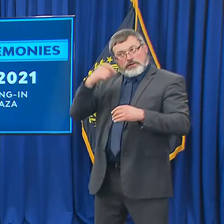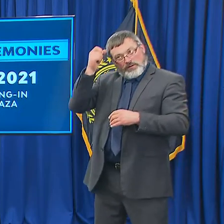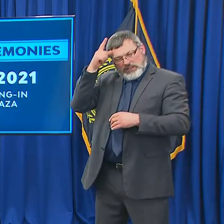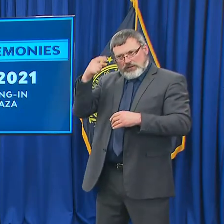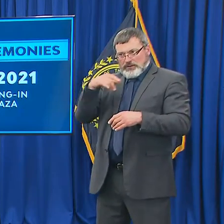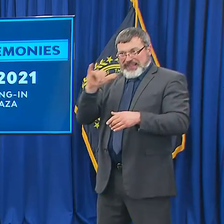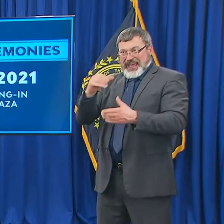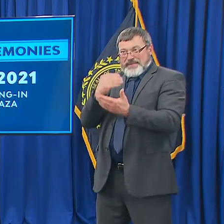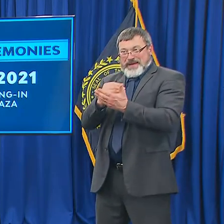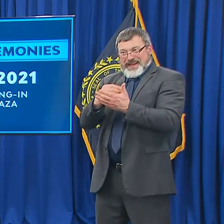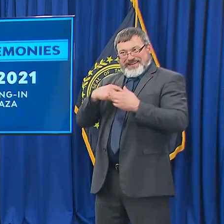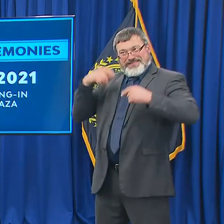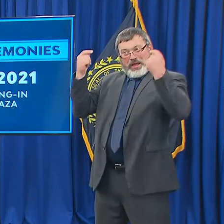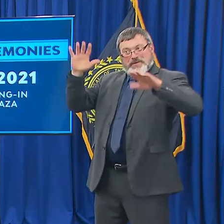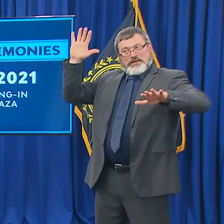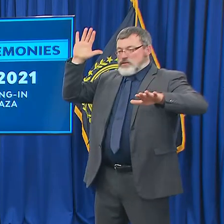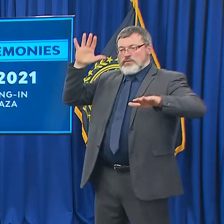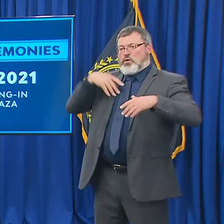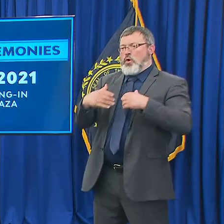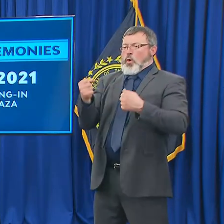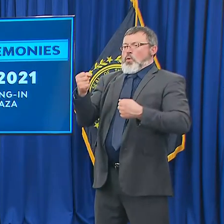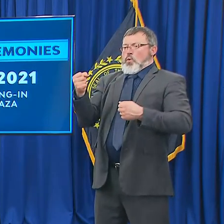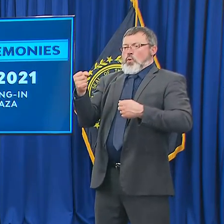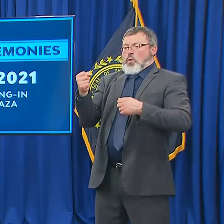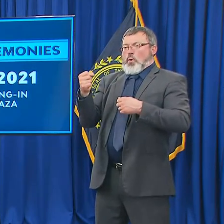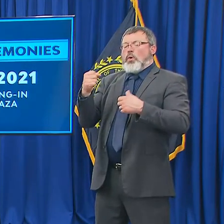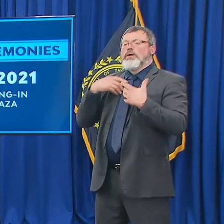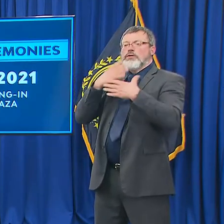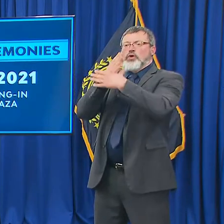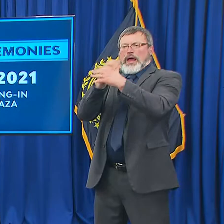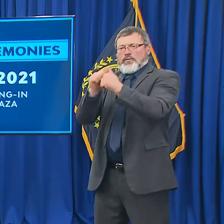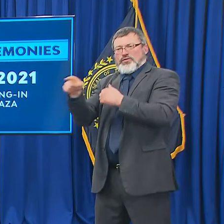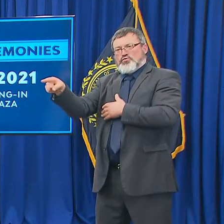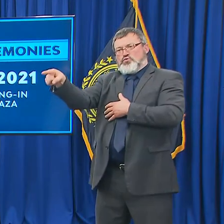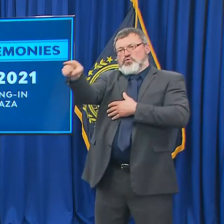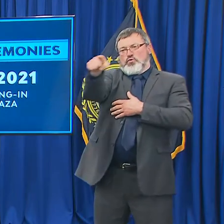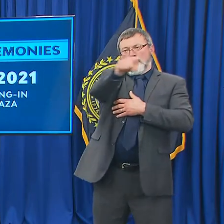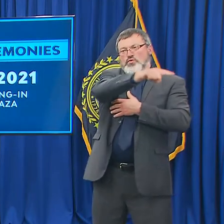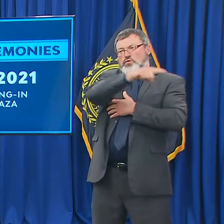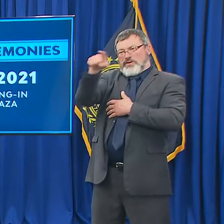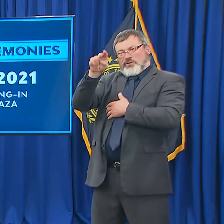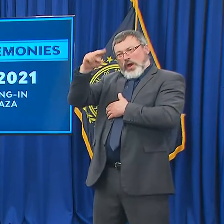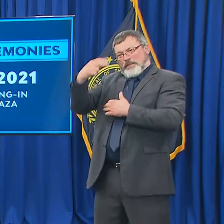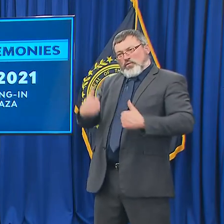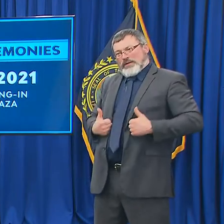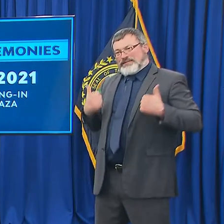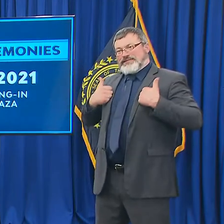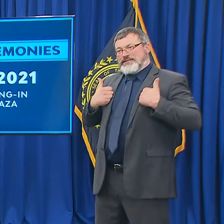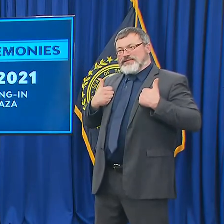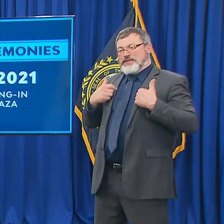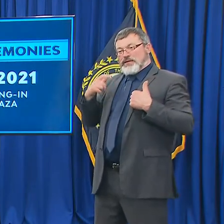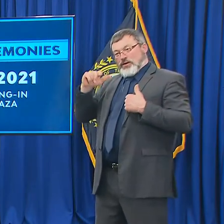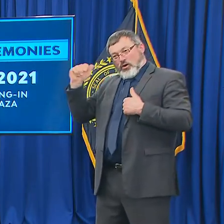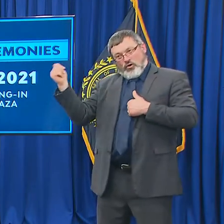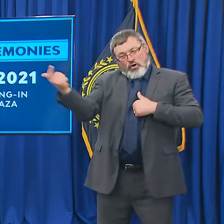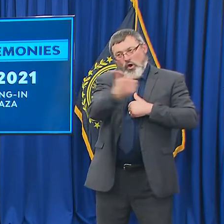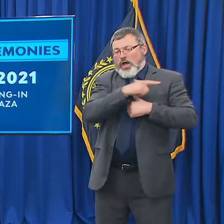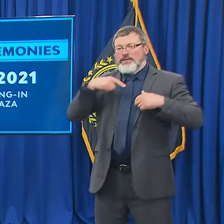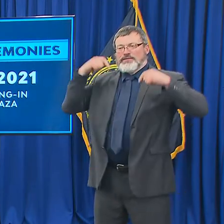But we'll see where it goes. And with that, we will open up for All right questions cover a little bit more of the White House